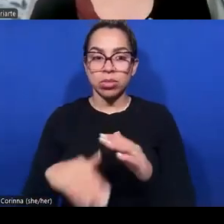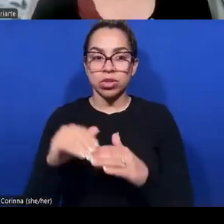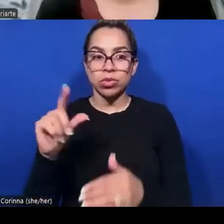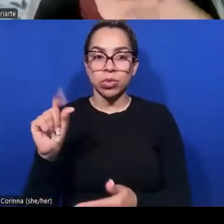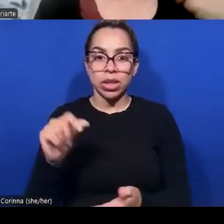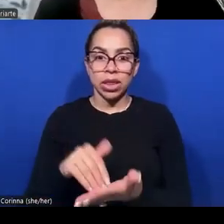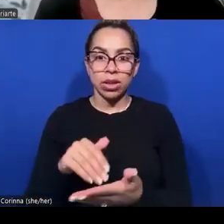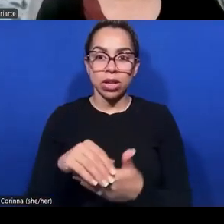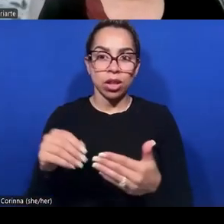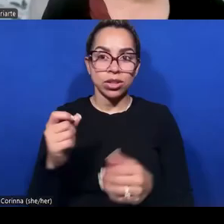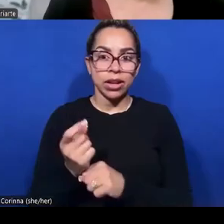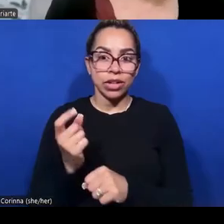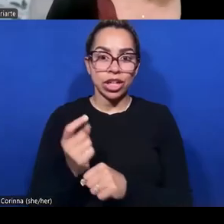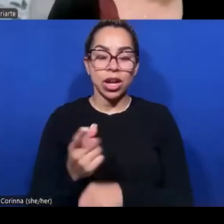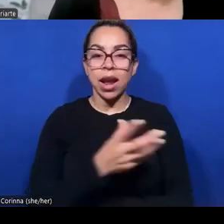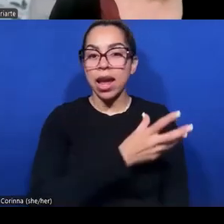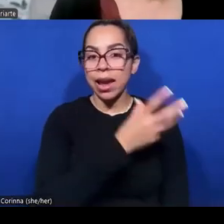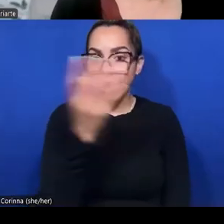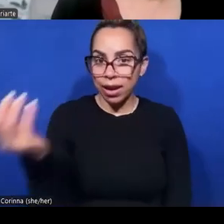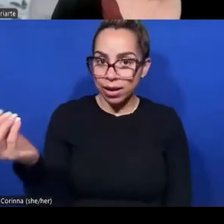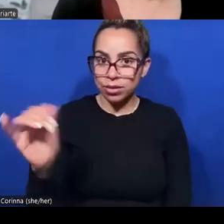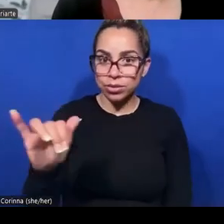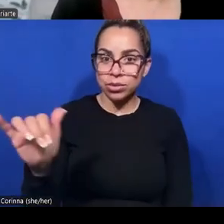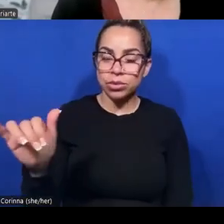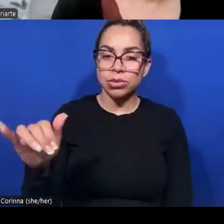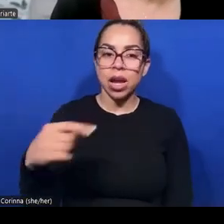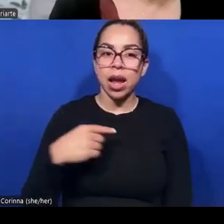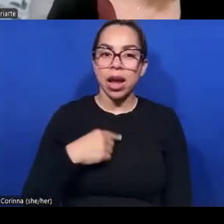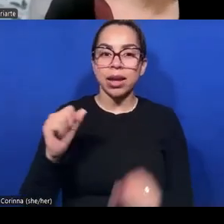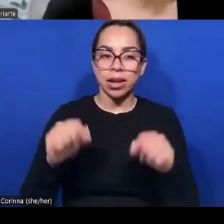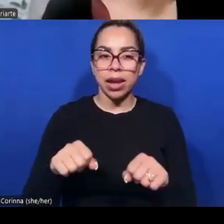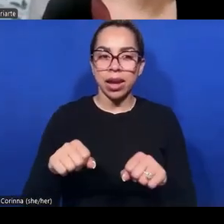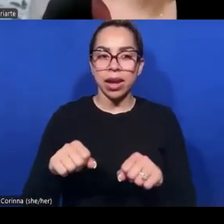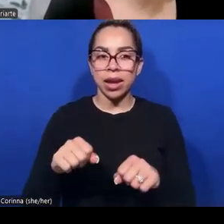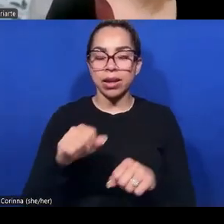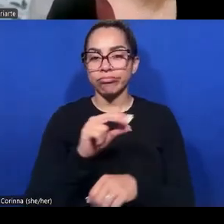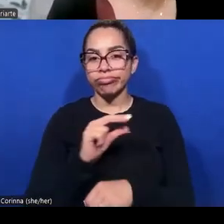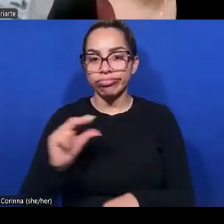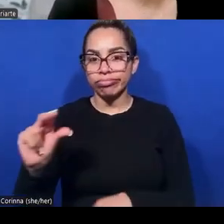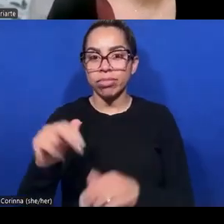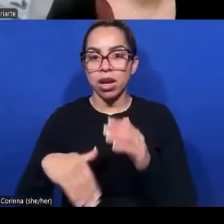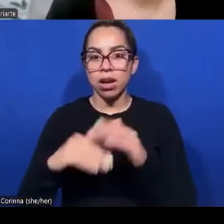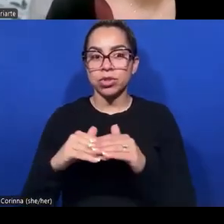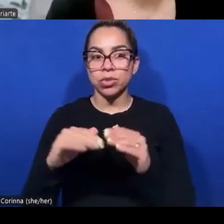And on top of that, I can put up to an additional $15,650